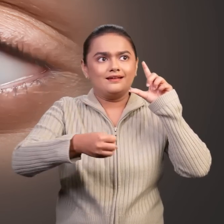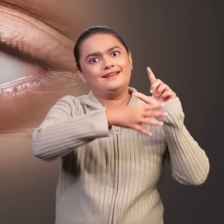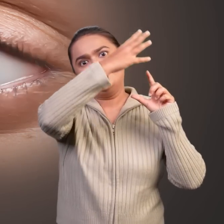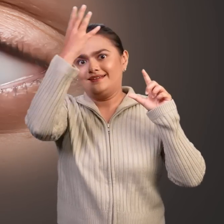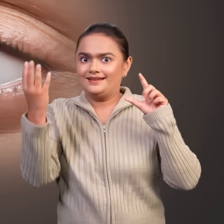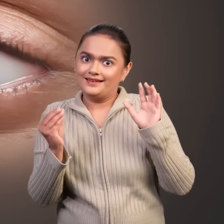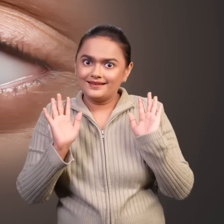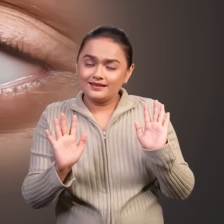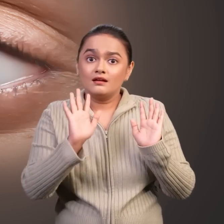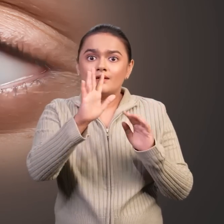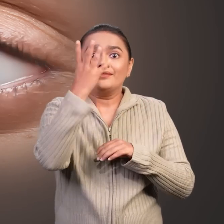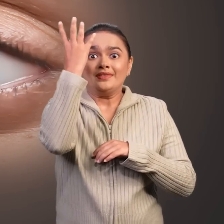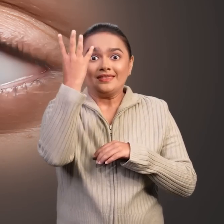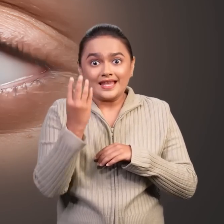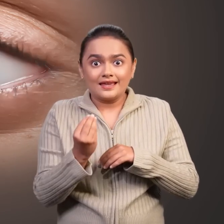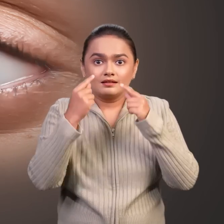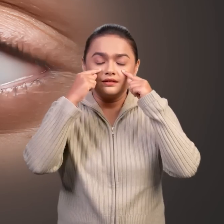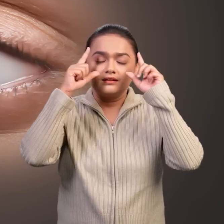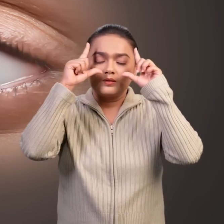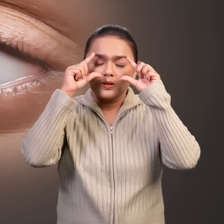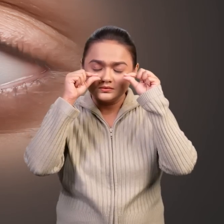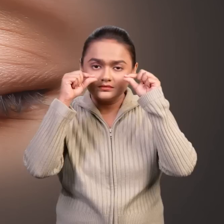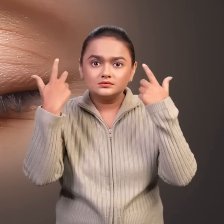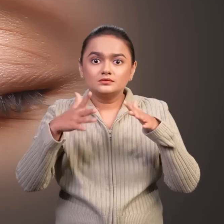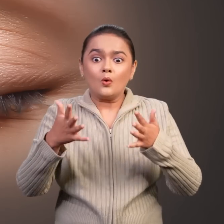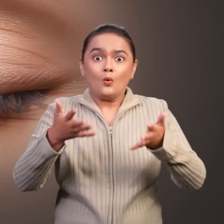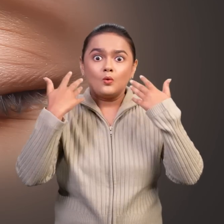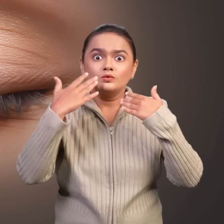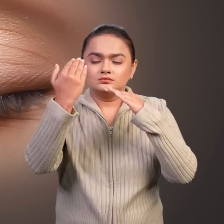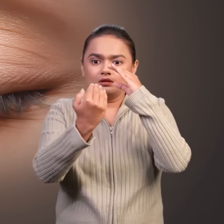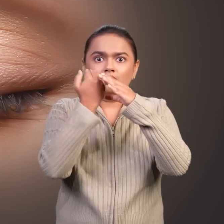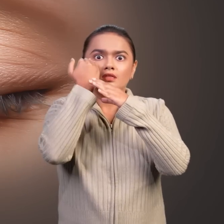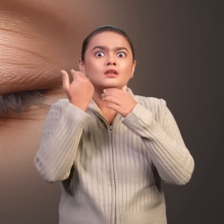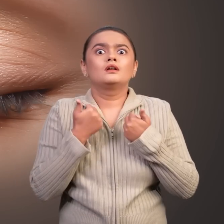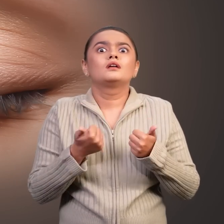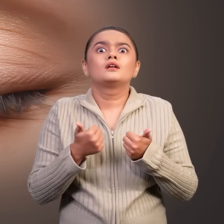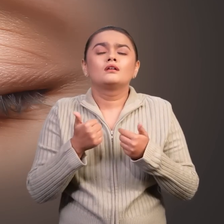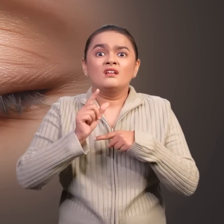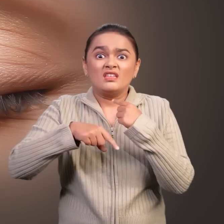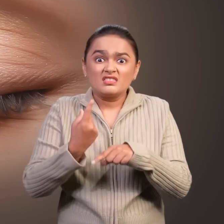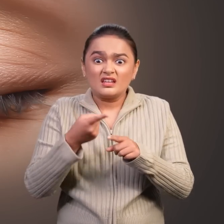All through the day. However, at night, with your eyes shut, that oxygen cannot reach the surface